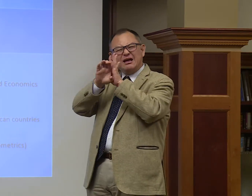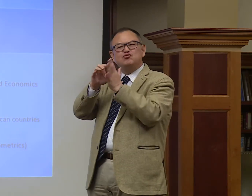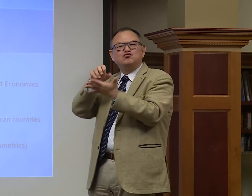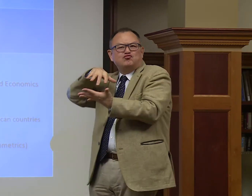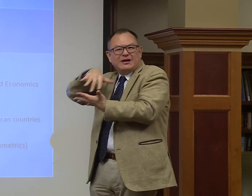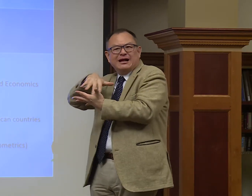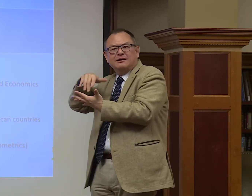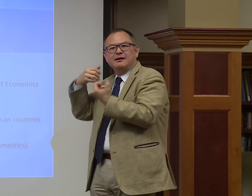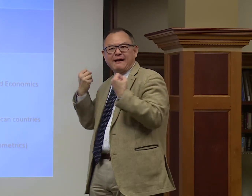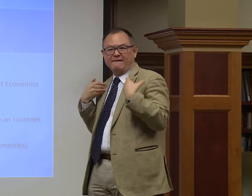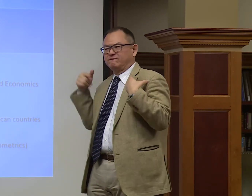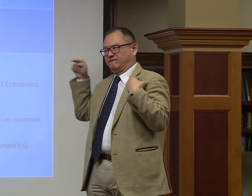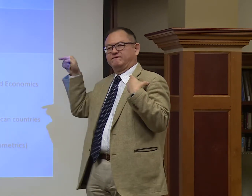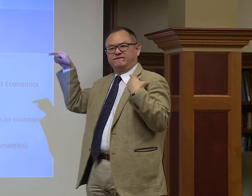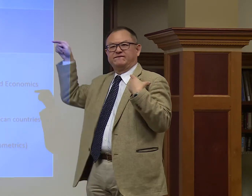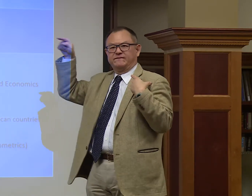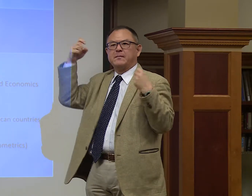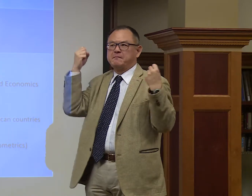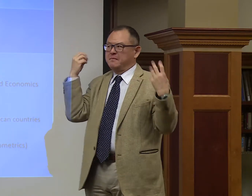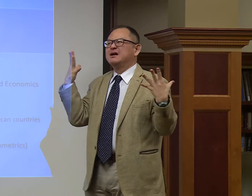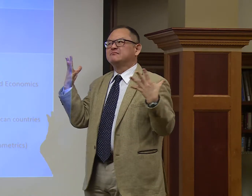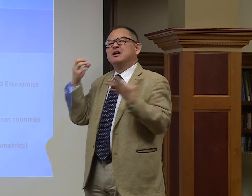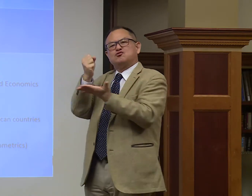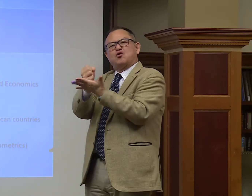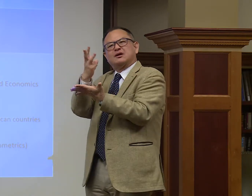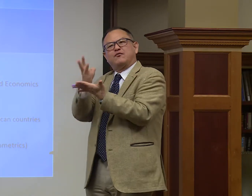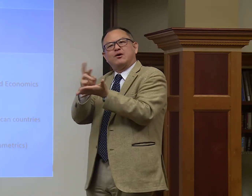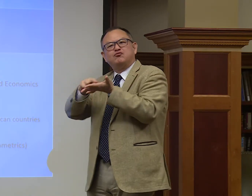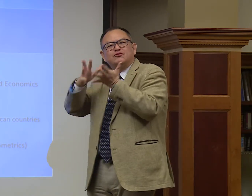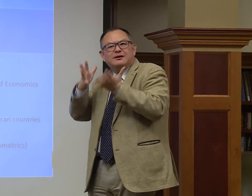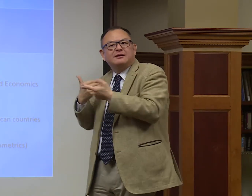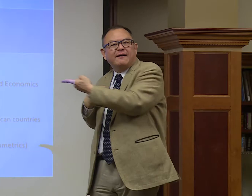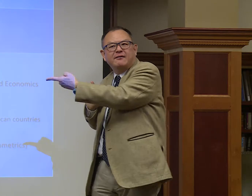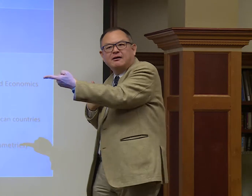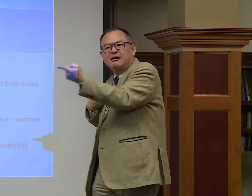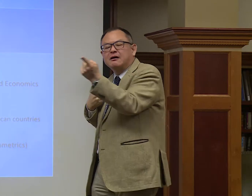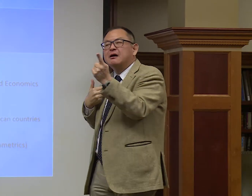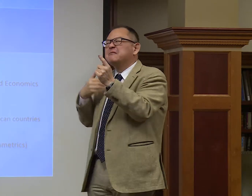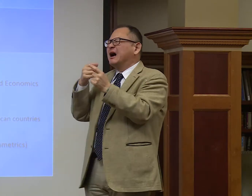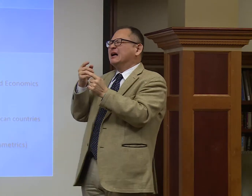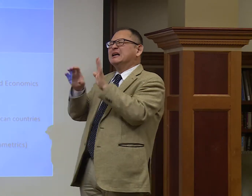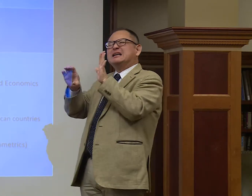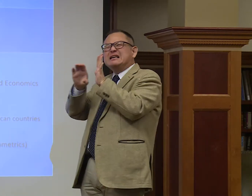Now there's a lot of social work research and case study research,